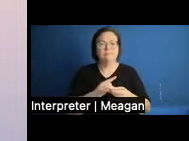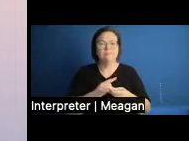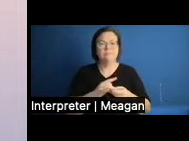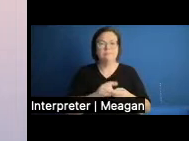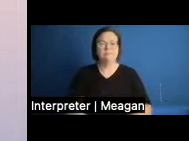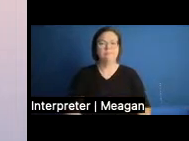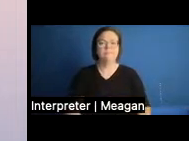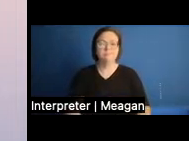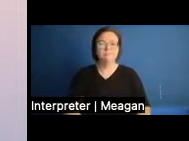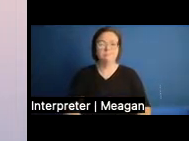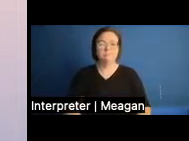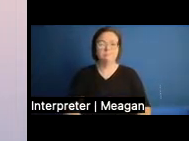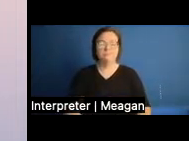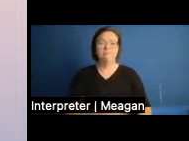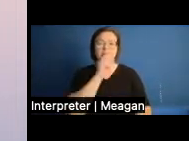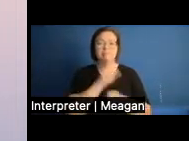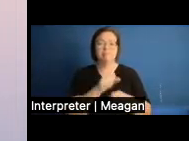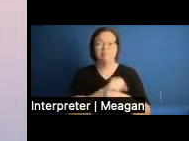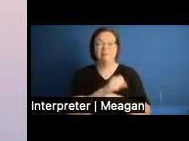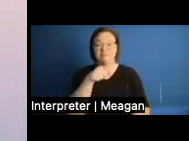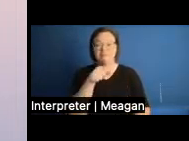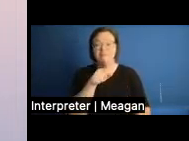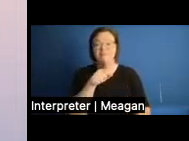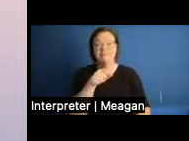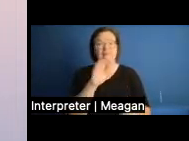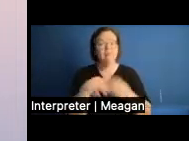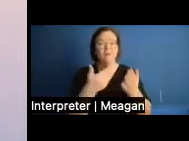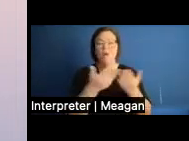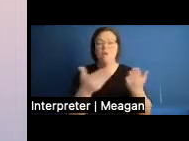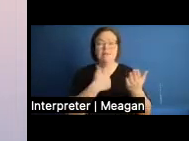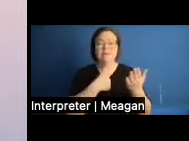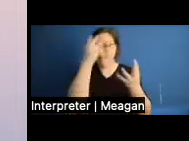Definitely, these are very much all things that I think about when I think about despair.